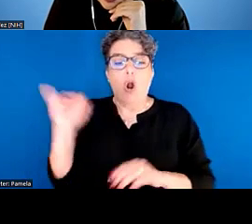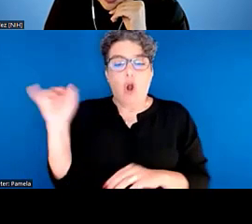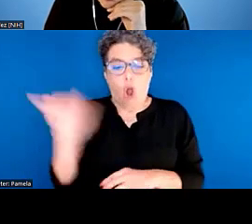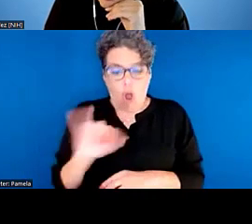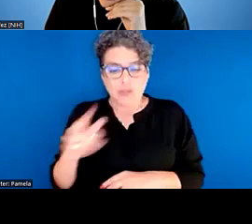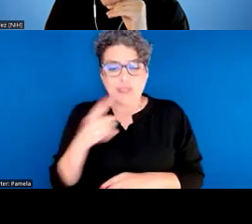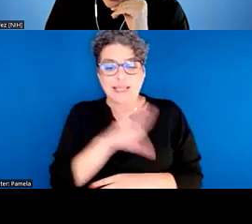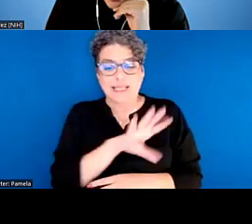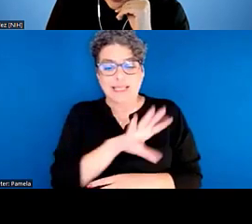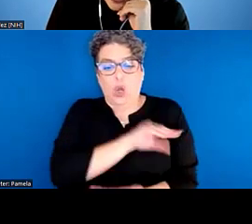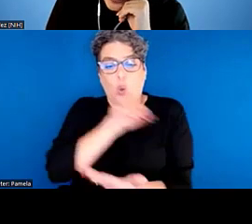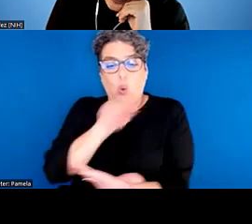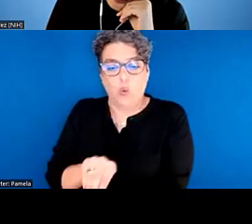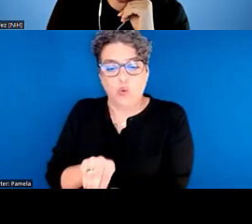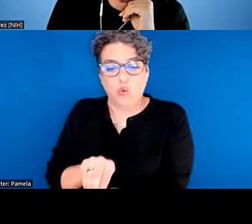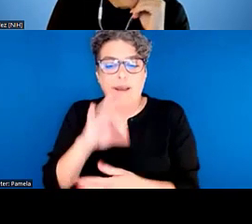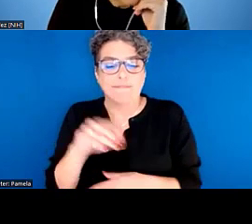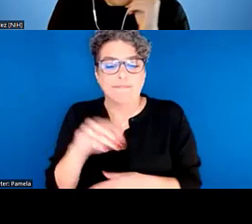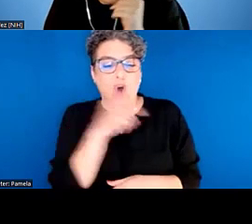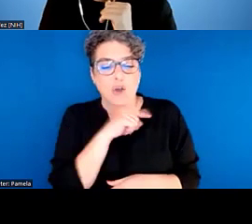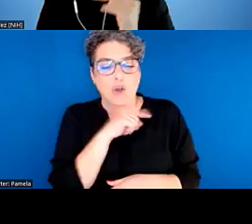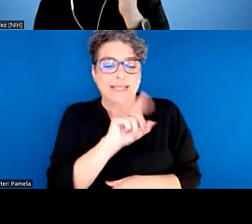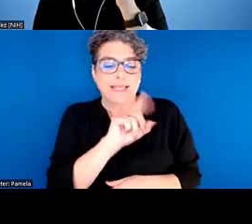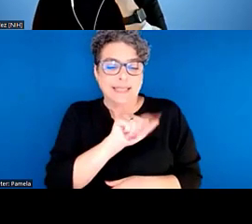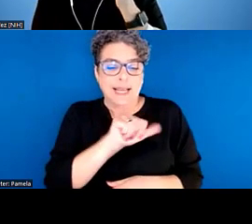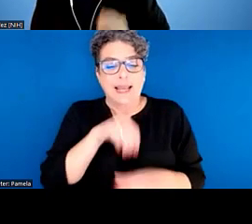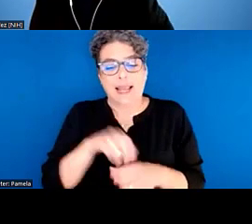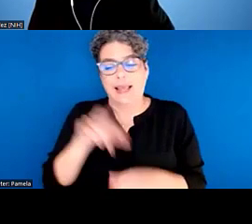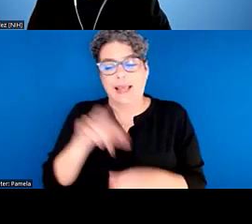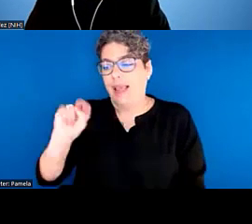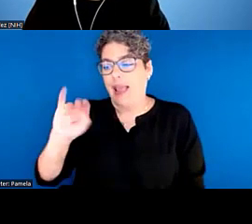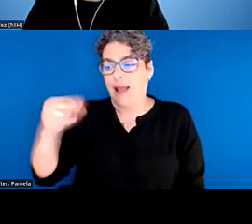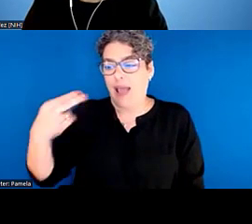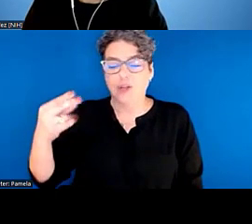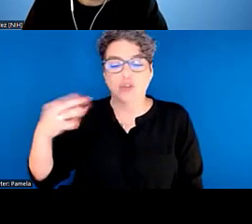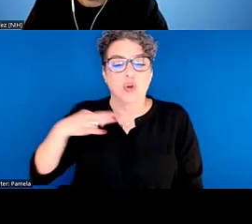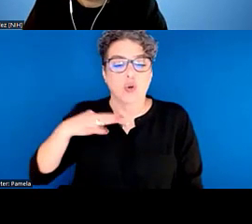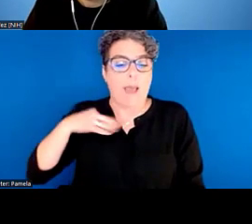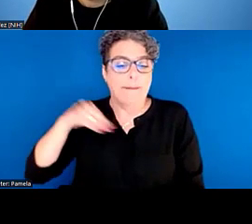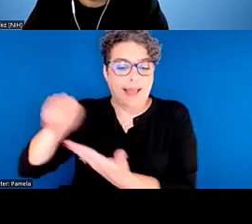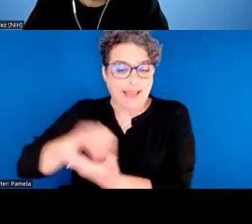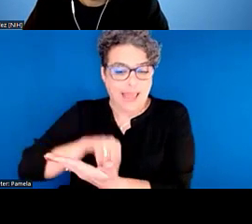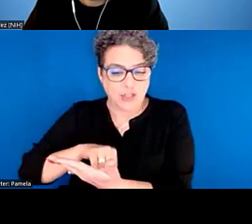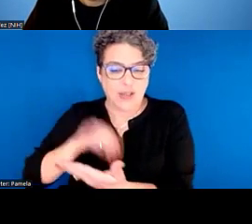constitutes recklessness. Okay. So now .. So to whom should Rebecca RIO send the report?